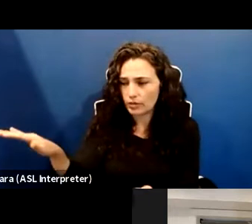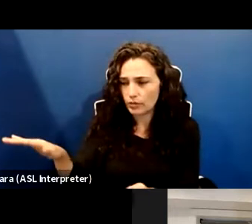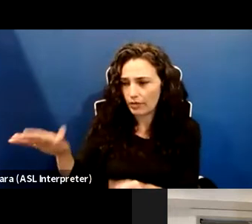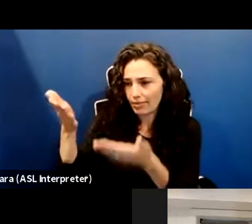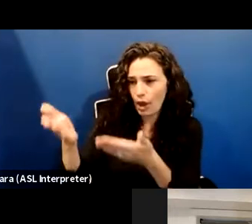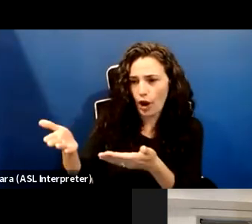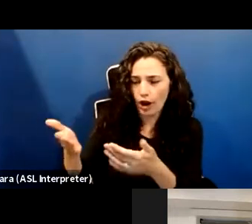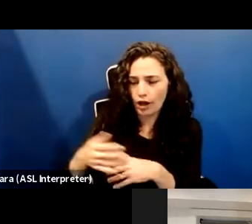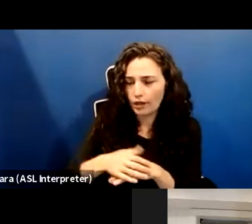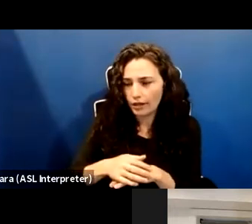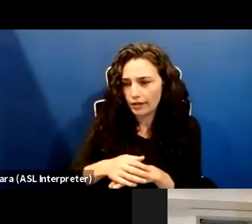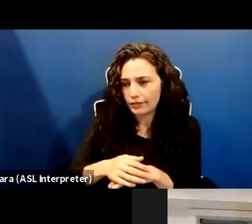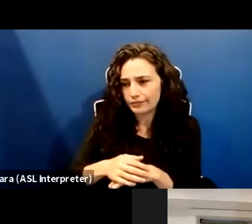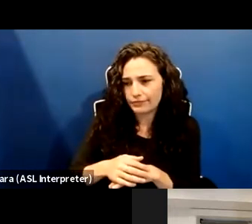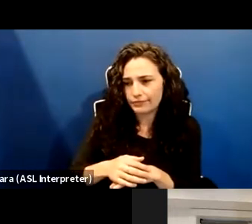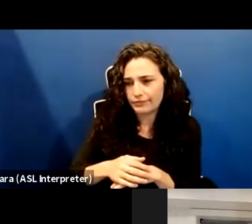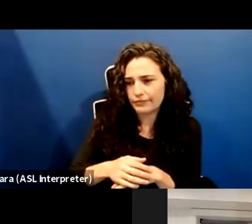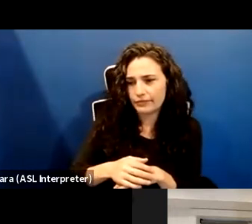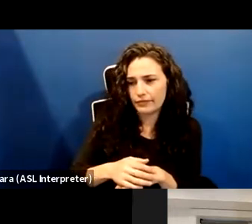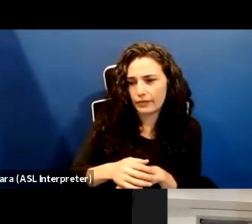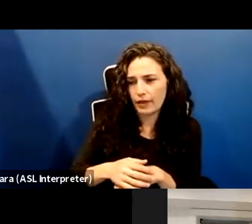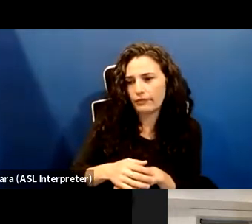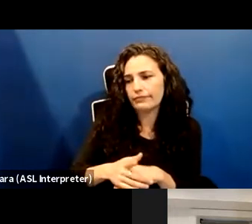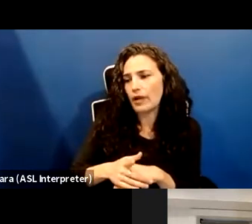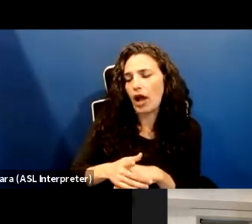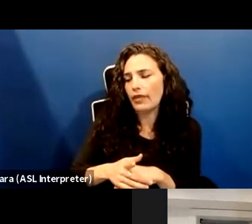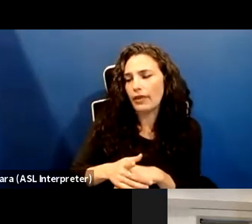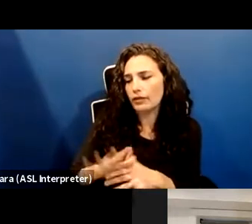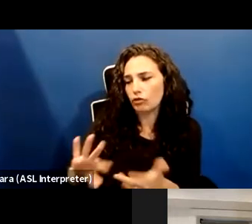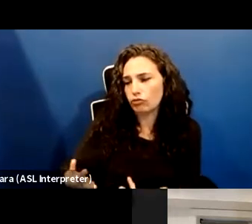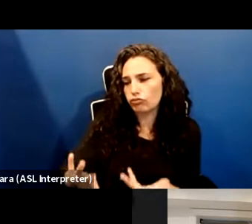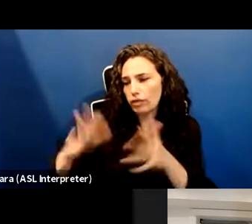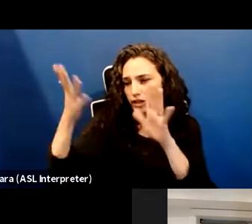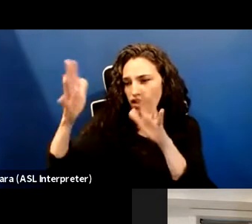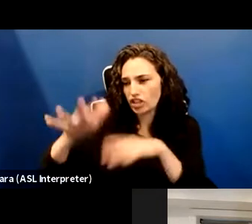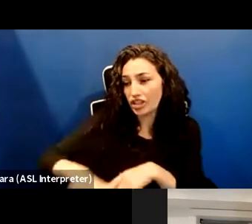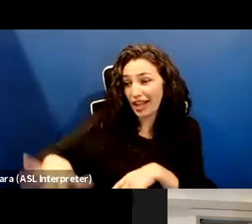before the crash happened, you know, fortunately. And you don't get that opportunity probably ever again.